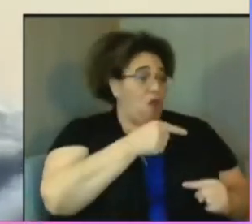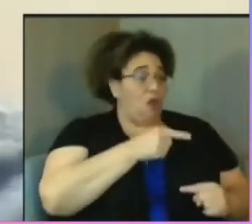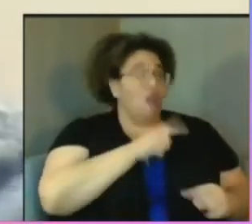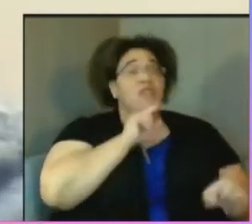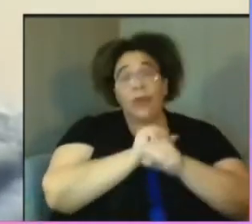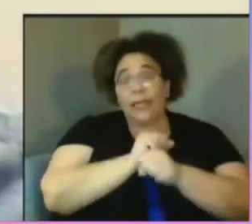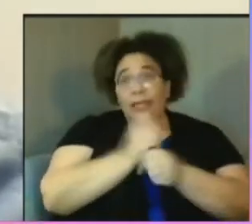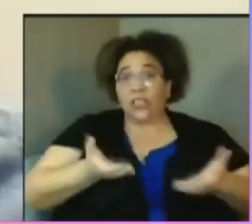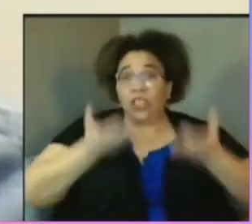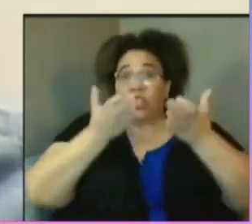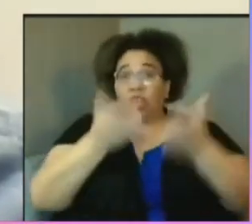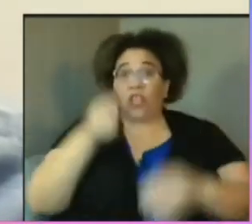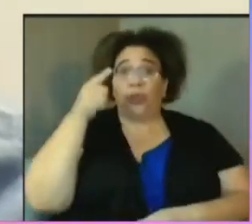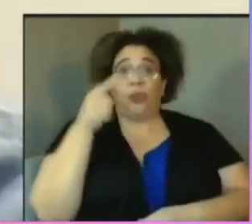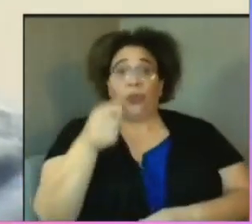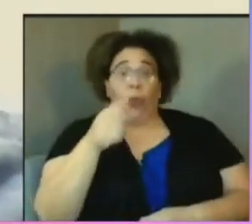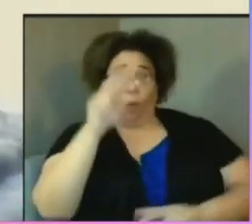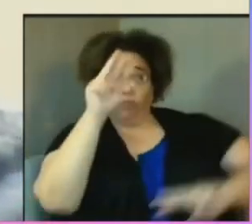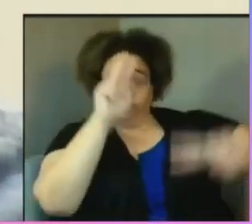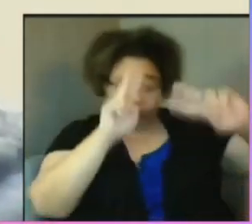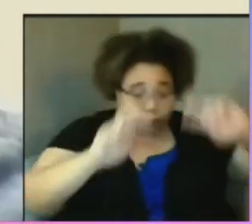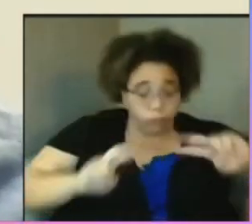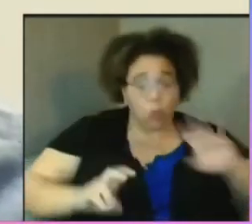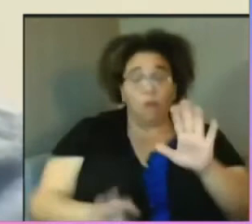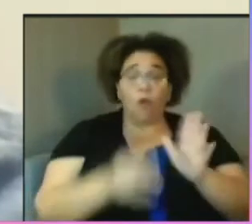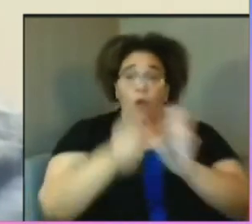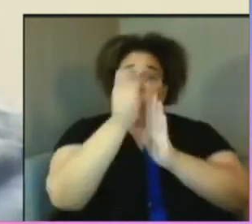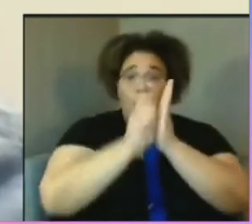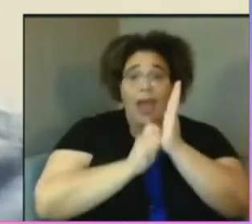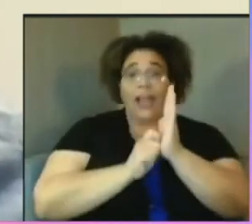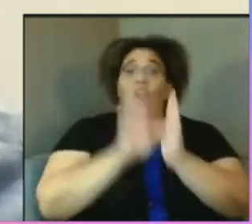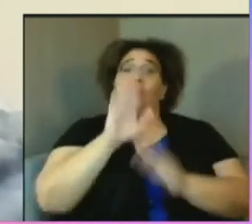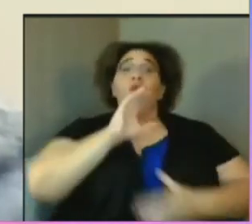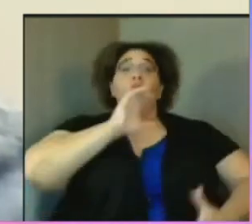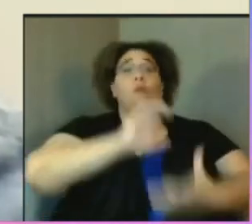that her wife, Donna, wrote is that she and her wife had this incredibly loving relationship